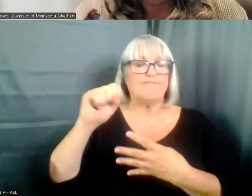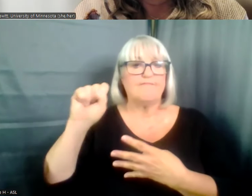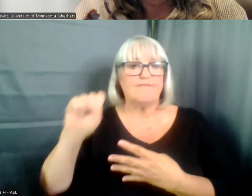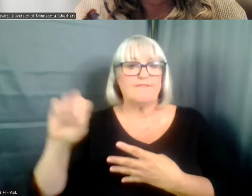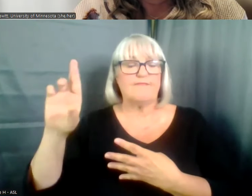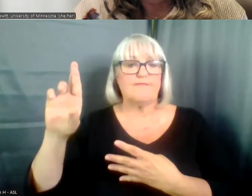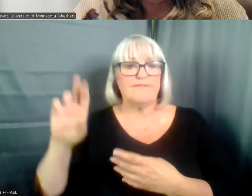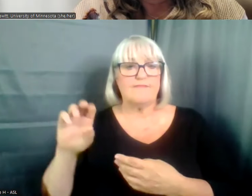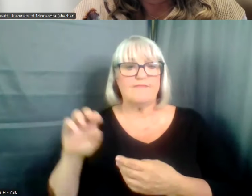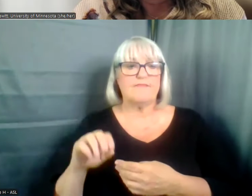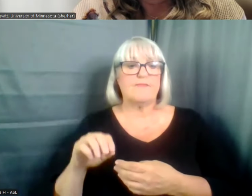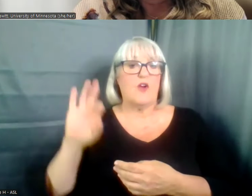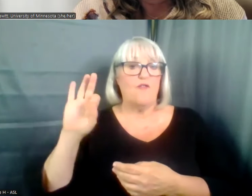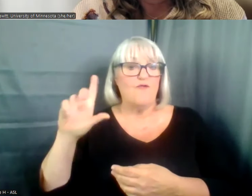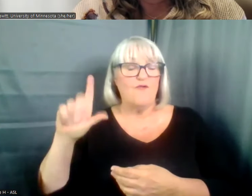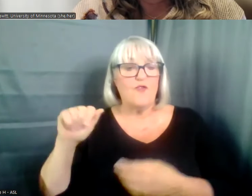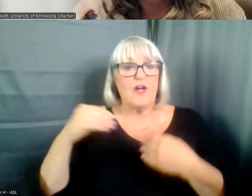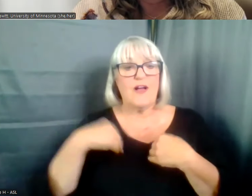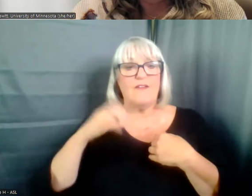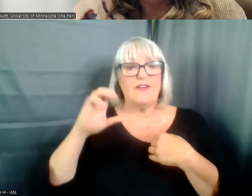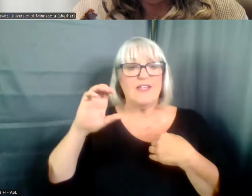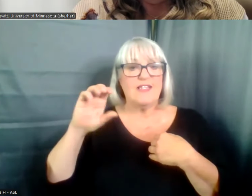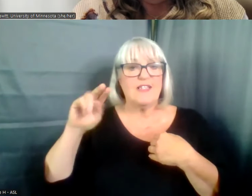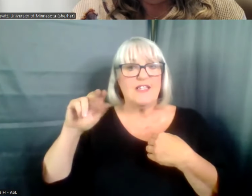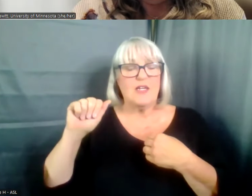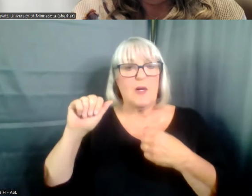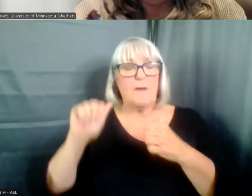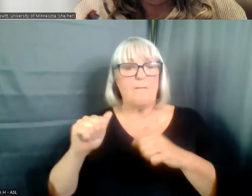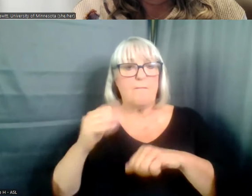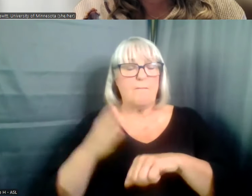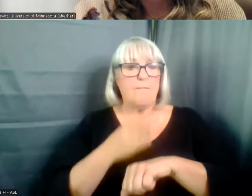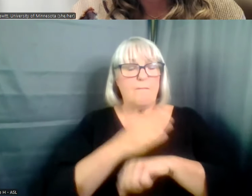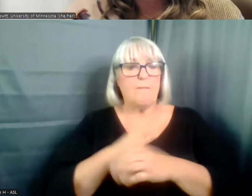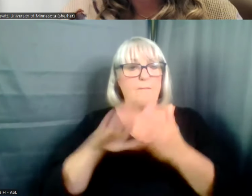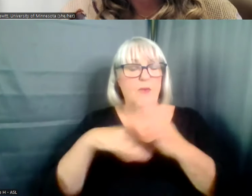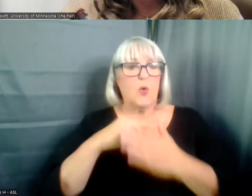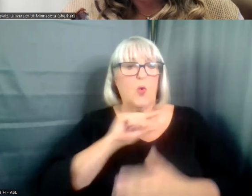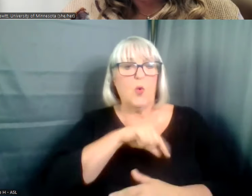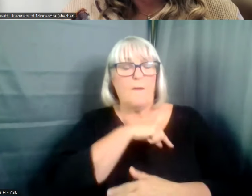Florida provided a path for CNAS to become qualified medication aids in nursing homes.